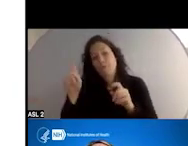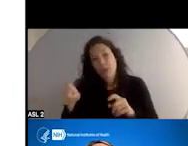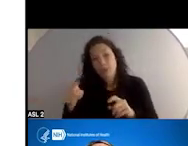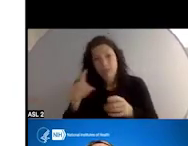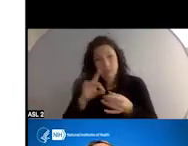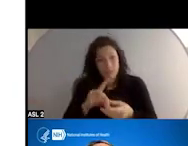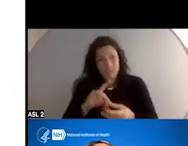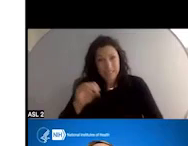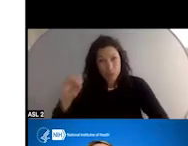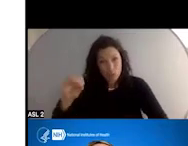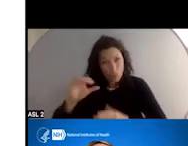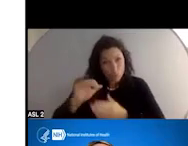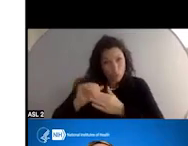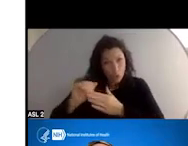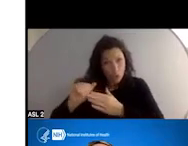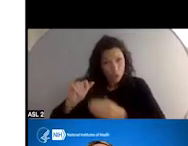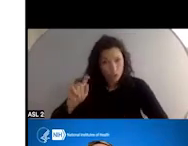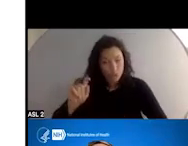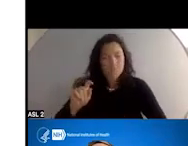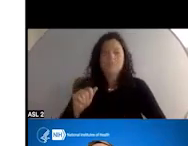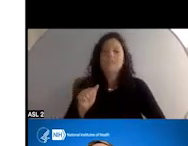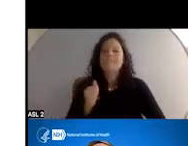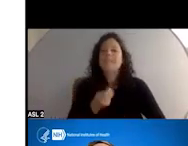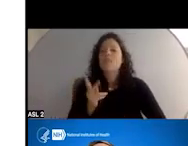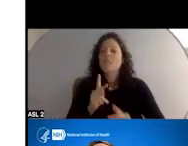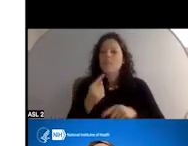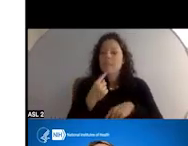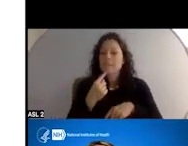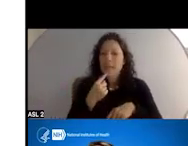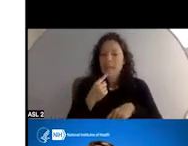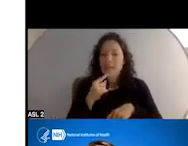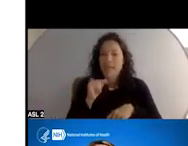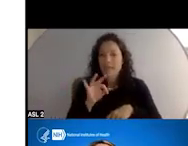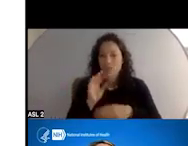And a few folks noted that putting in zeros,